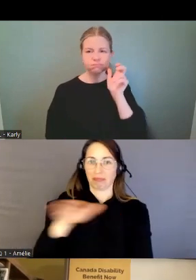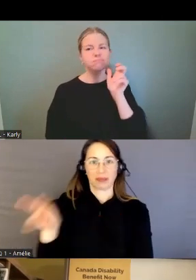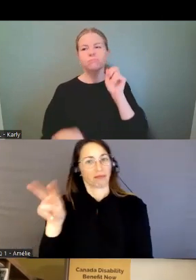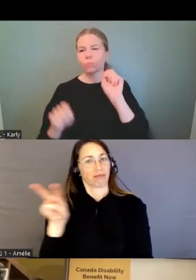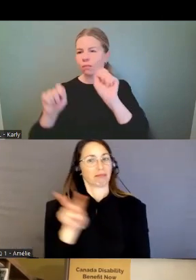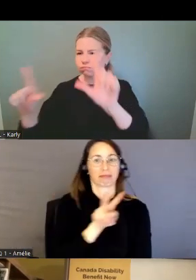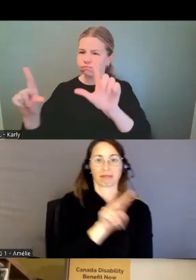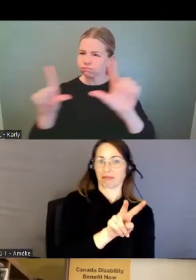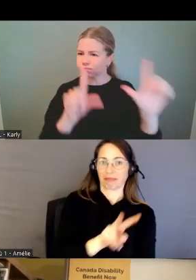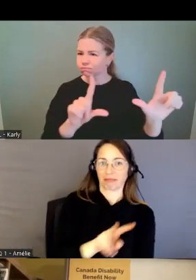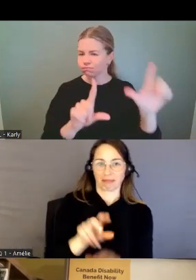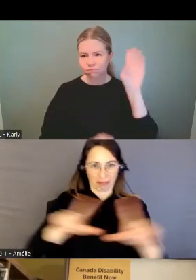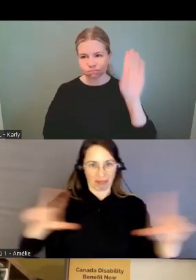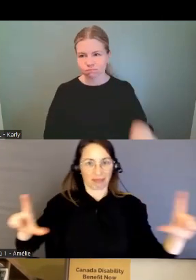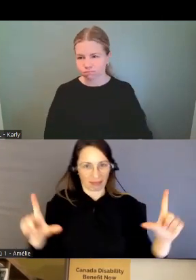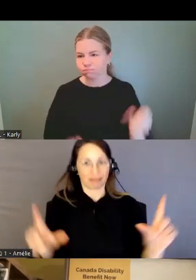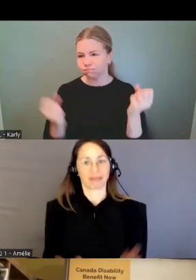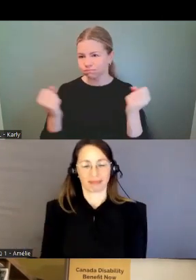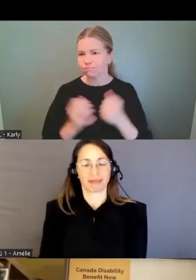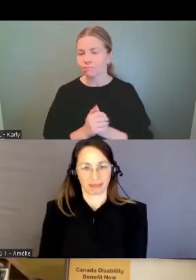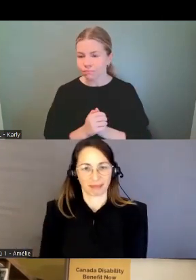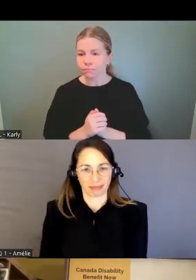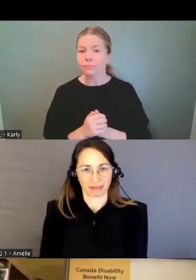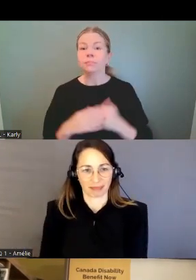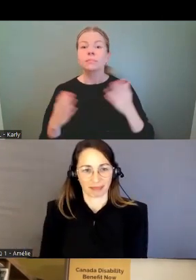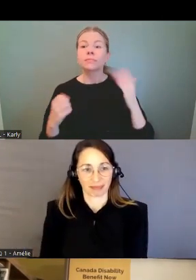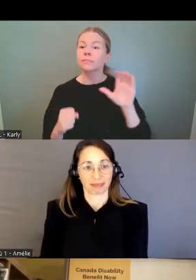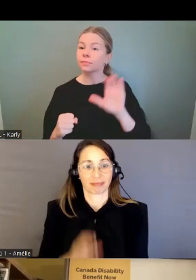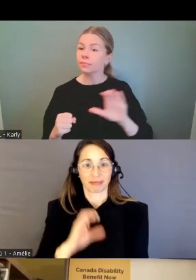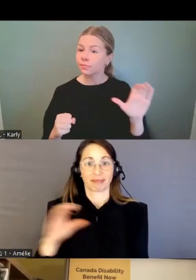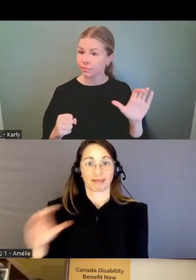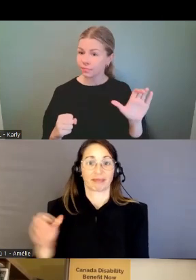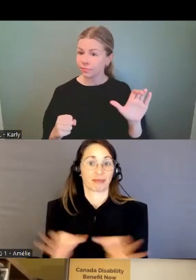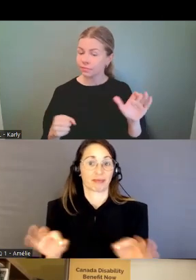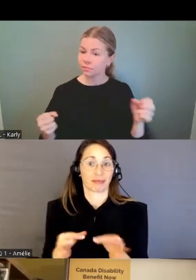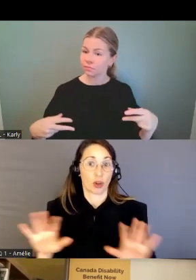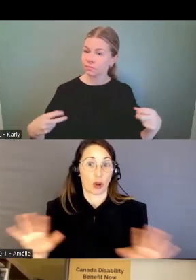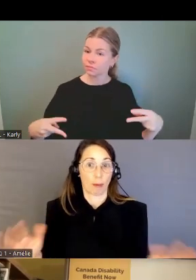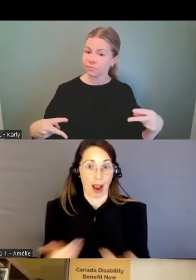TO ENABLE CAPTIONS, SELECT THE CAPTIONS OPTION ON YOUR ZOOM MENU.